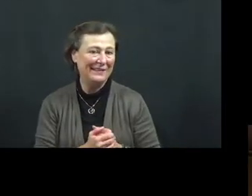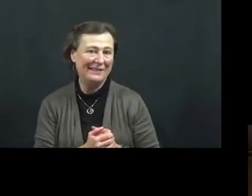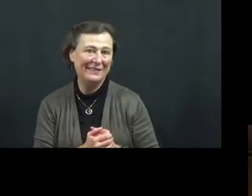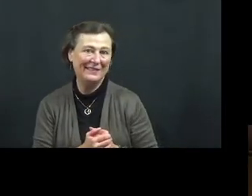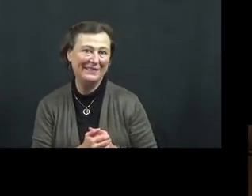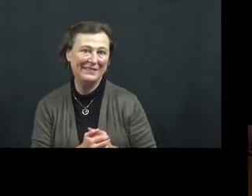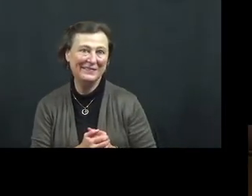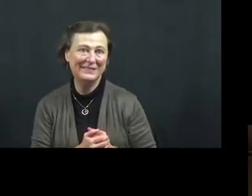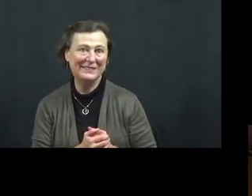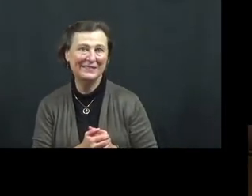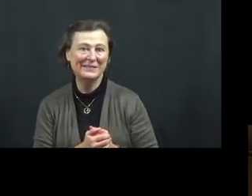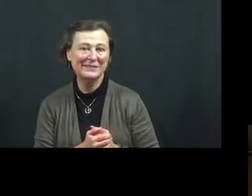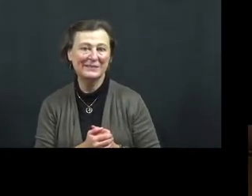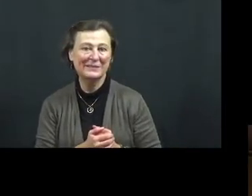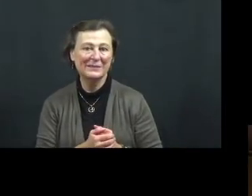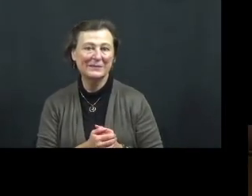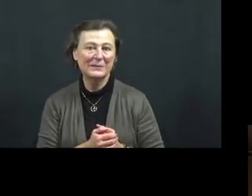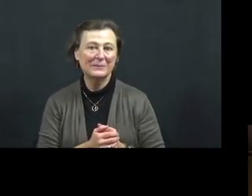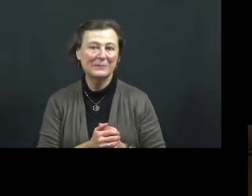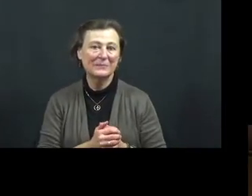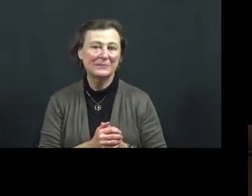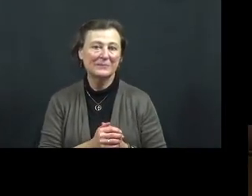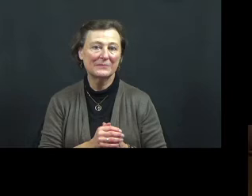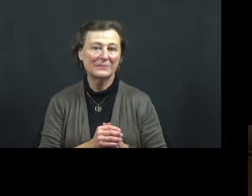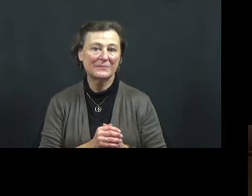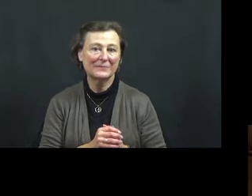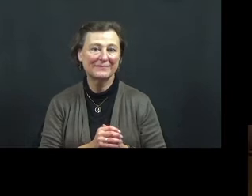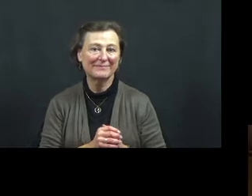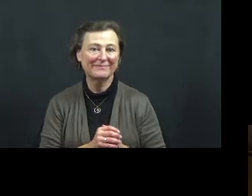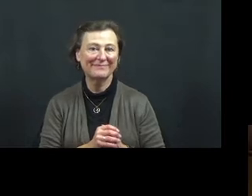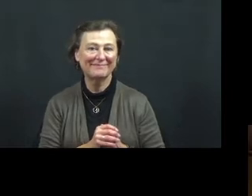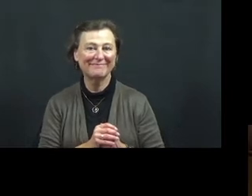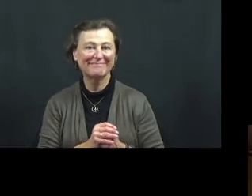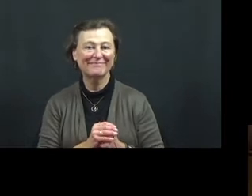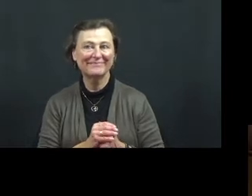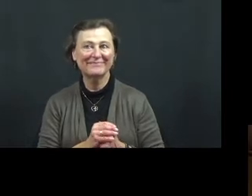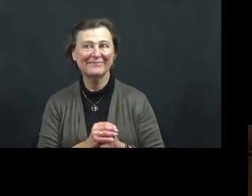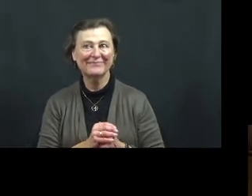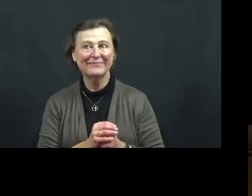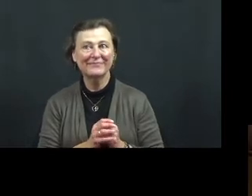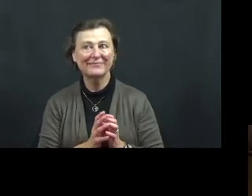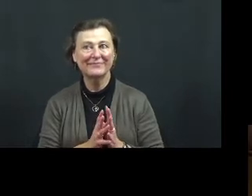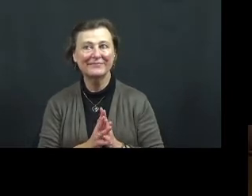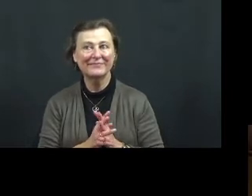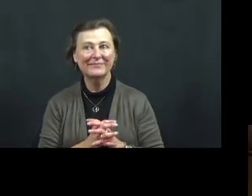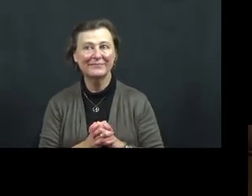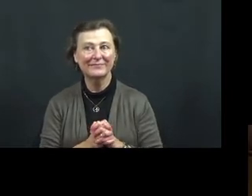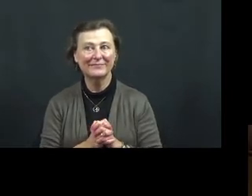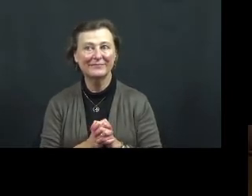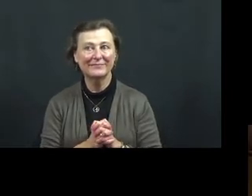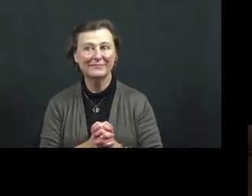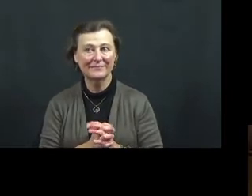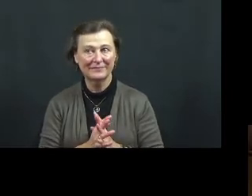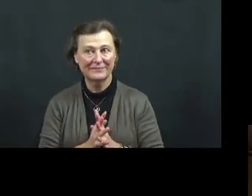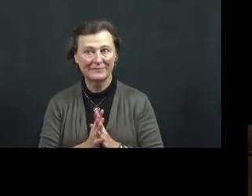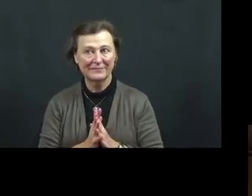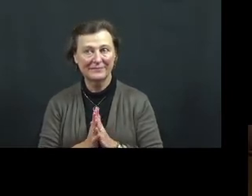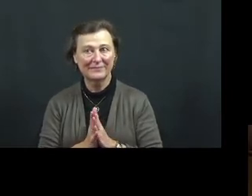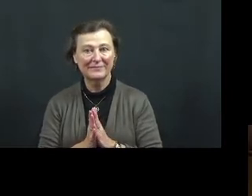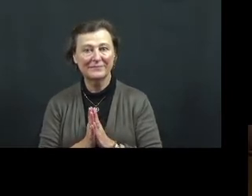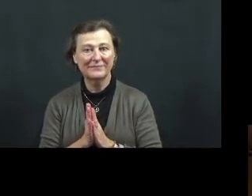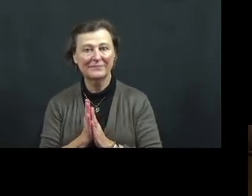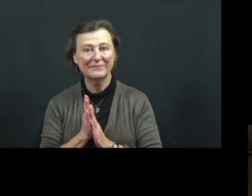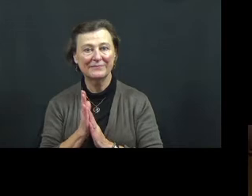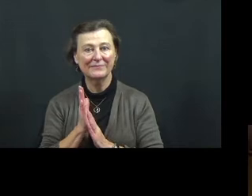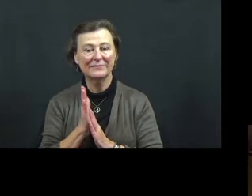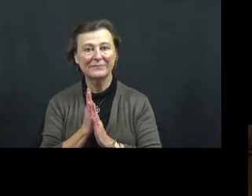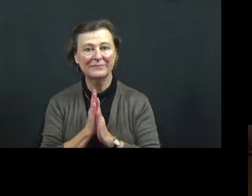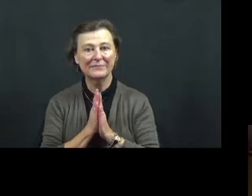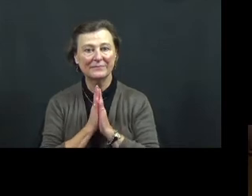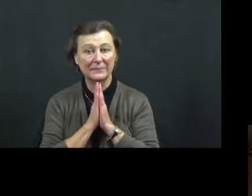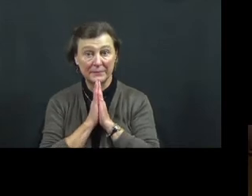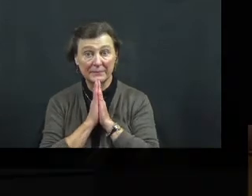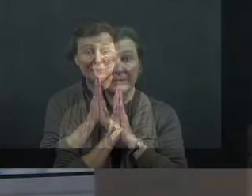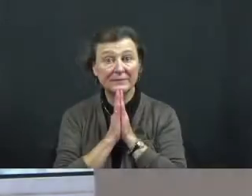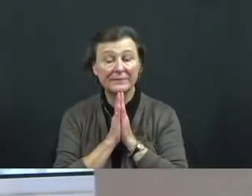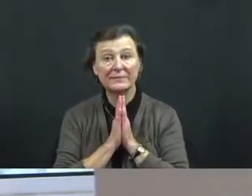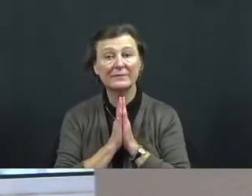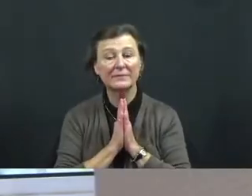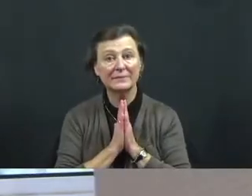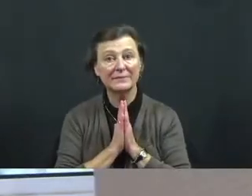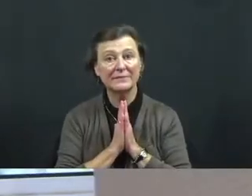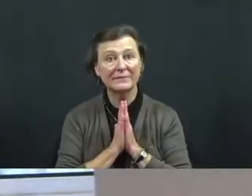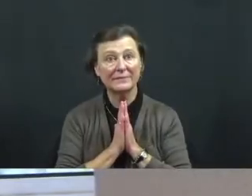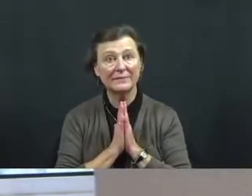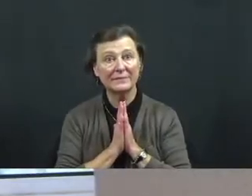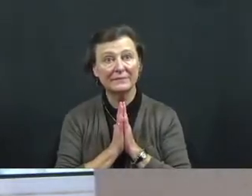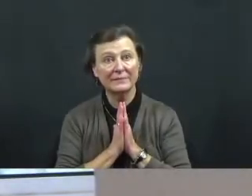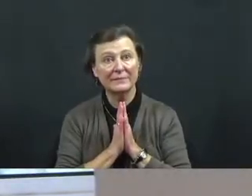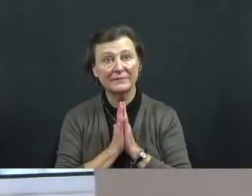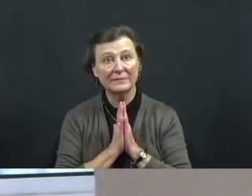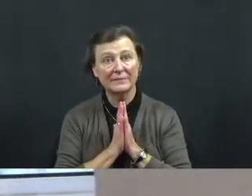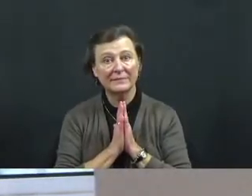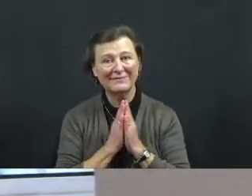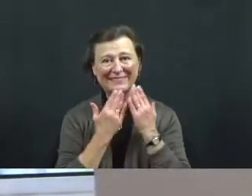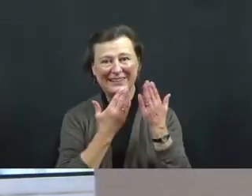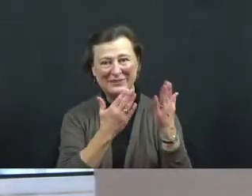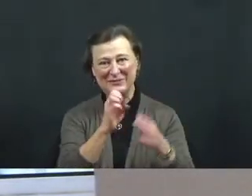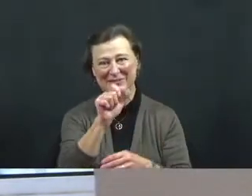Thank you Sara.